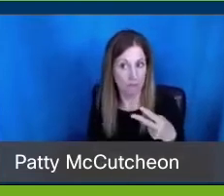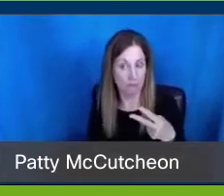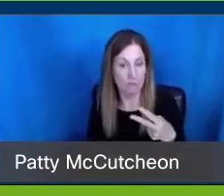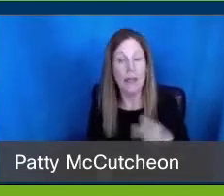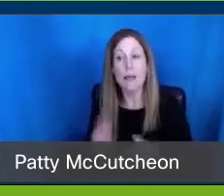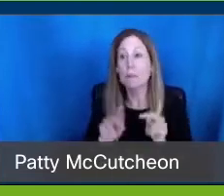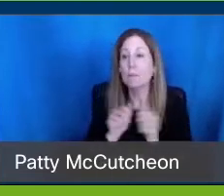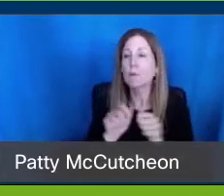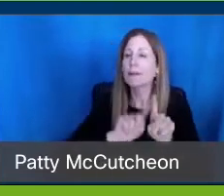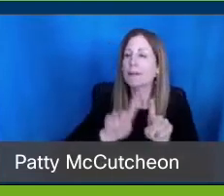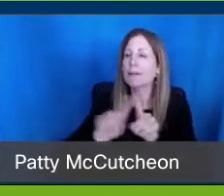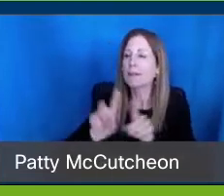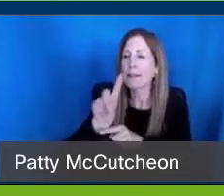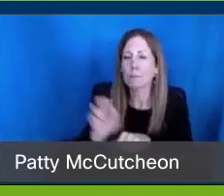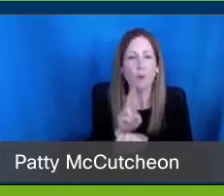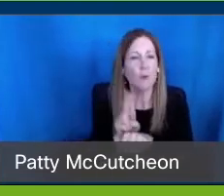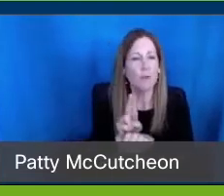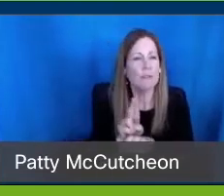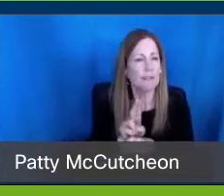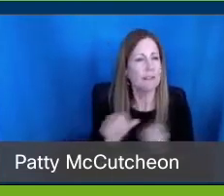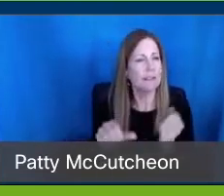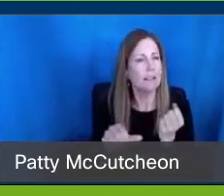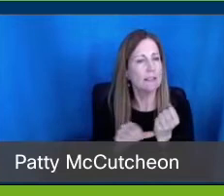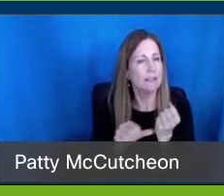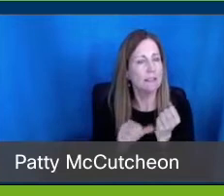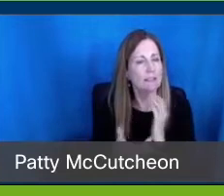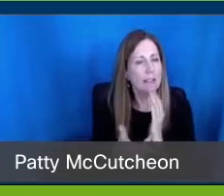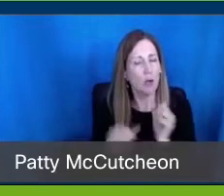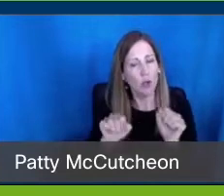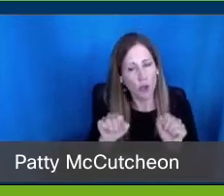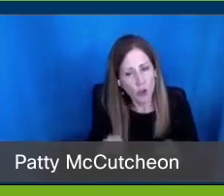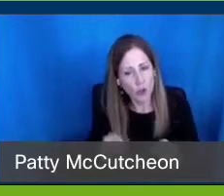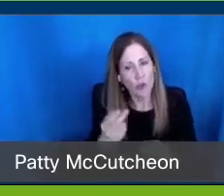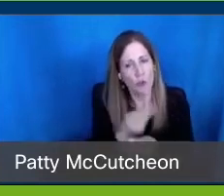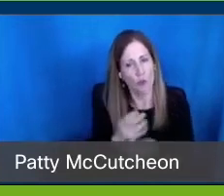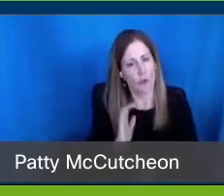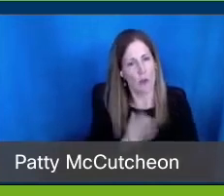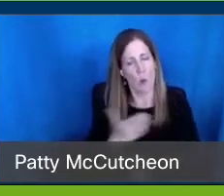using assistive technology could use our new services.